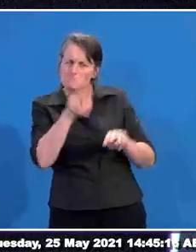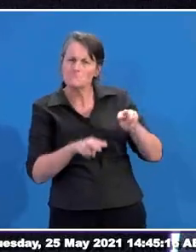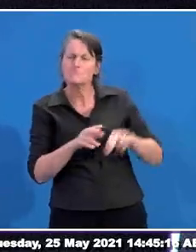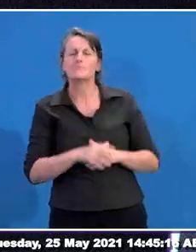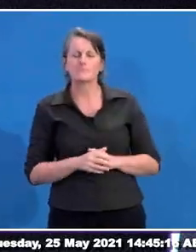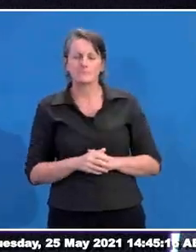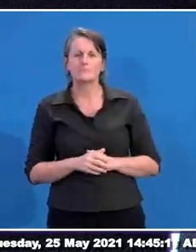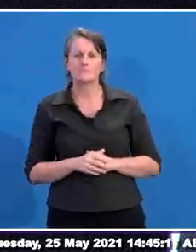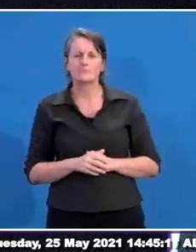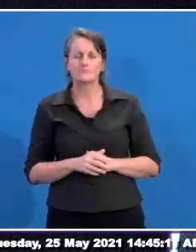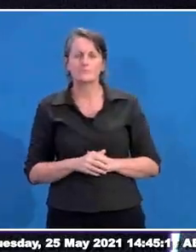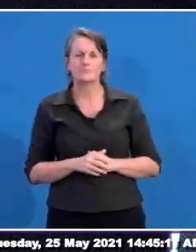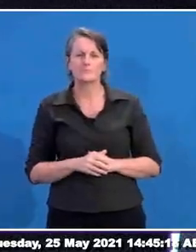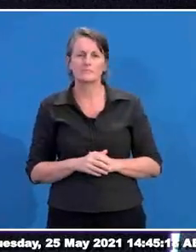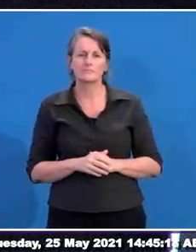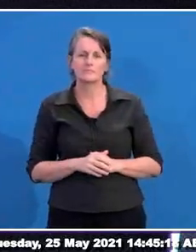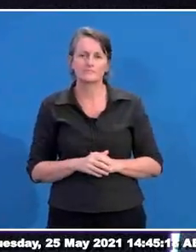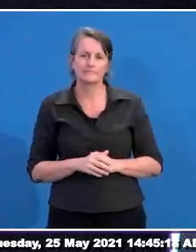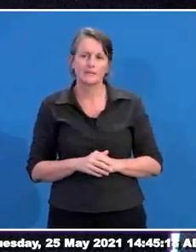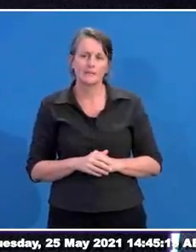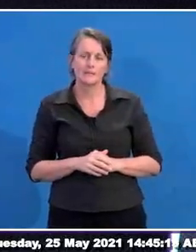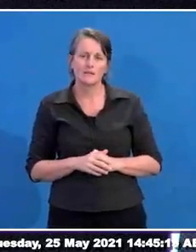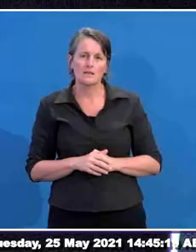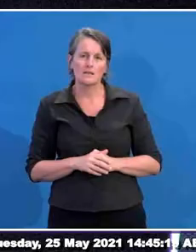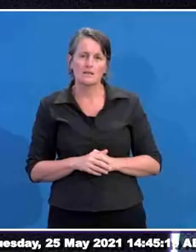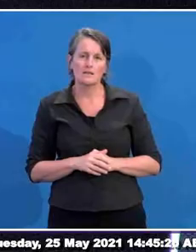I put a lot of weight on the background checking.